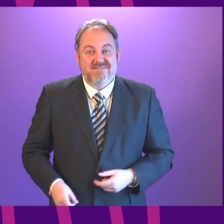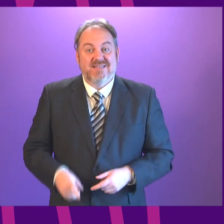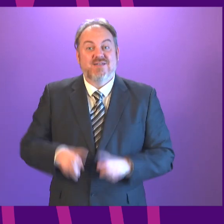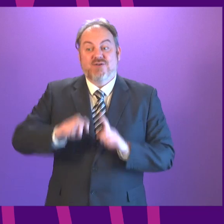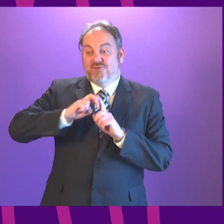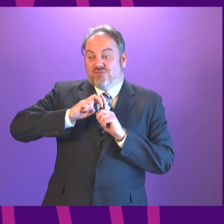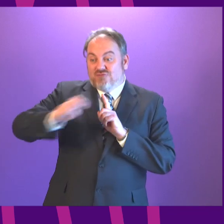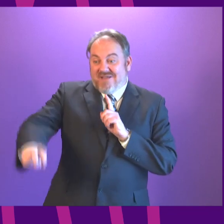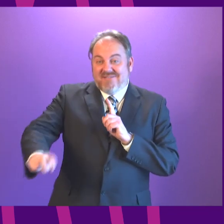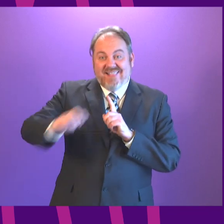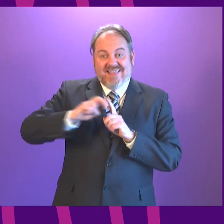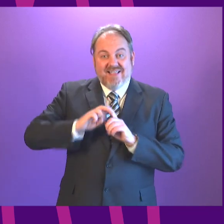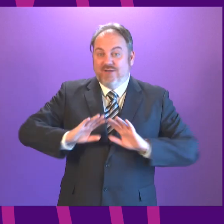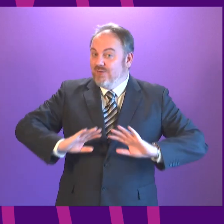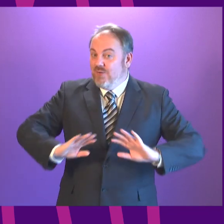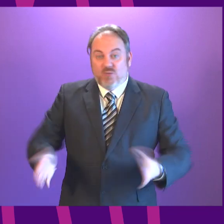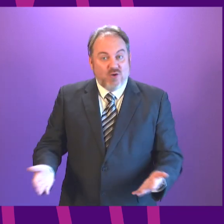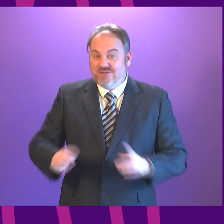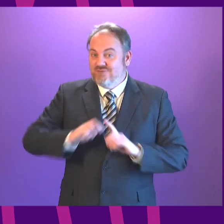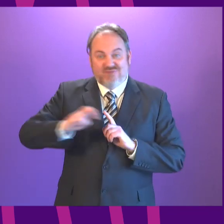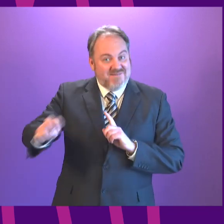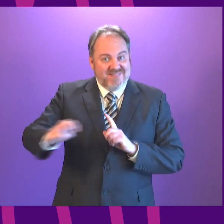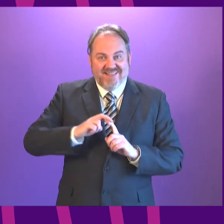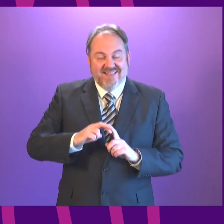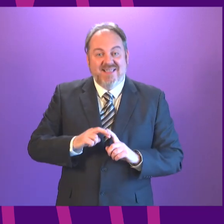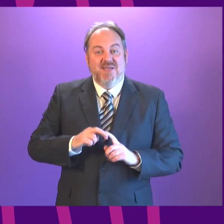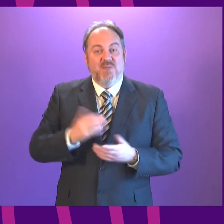are a tough aspect of what we are being asked to do right now, but they are necessary in